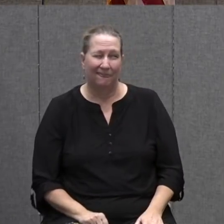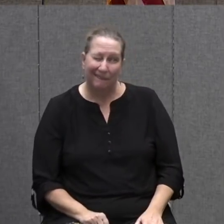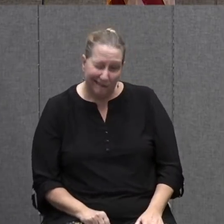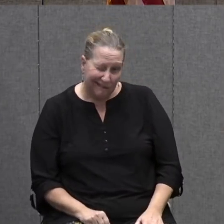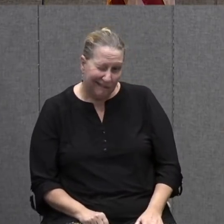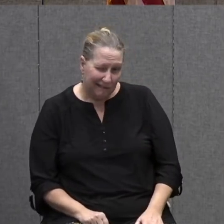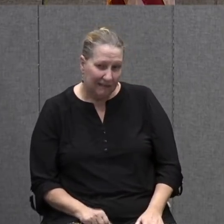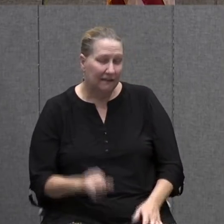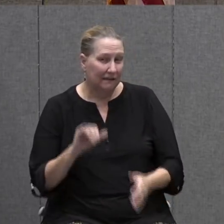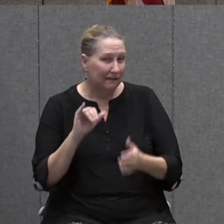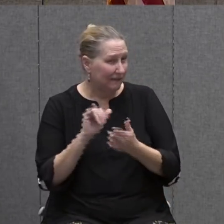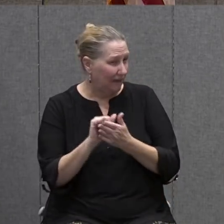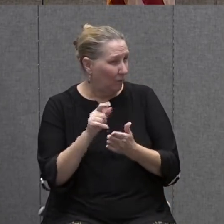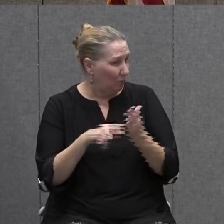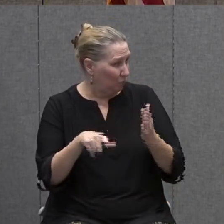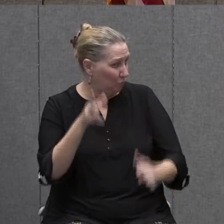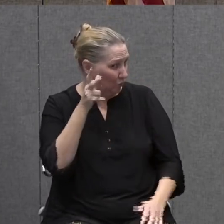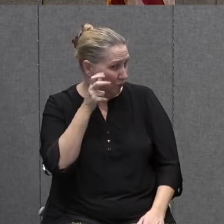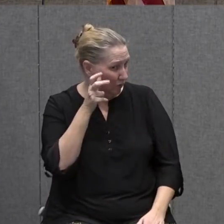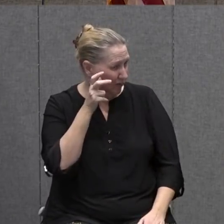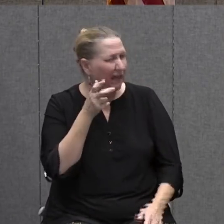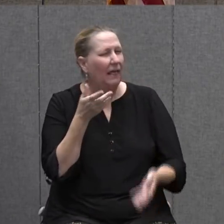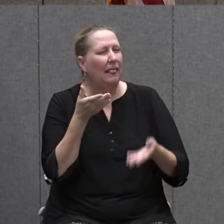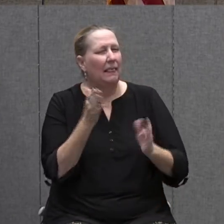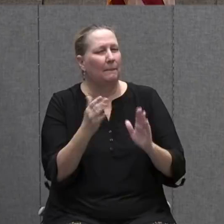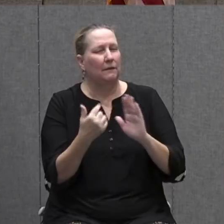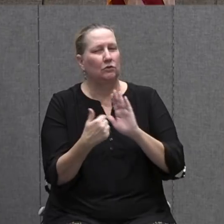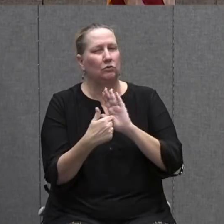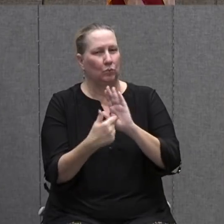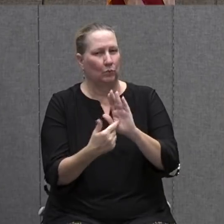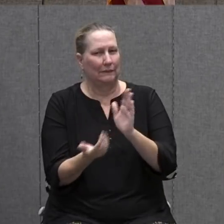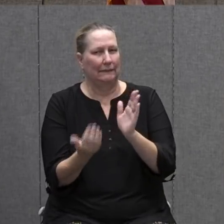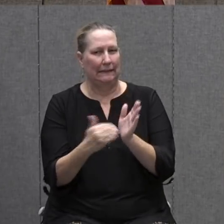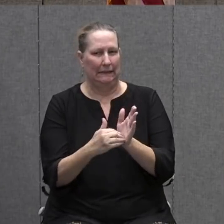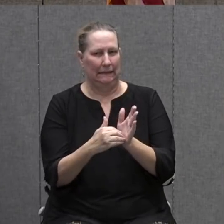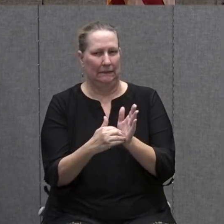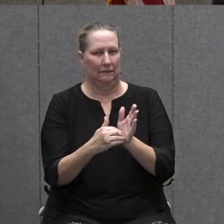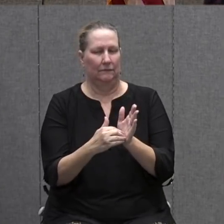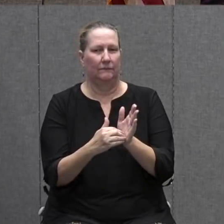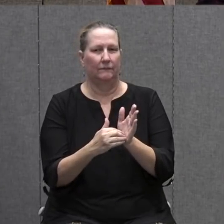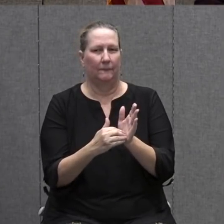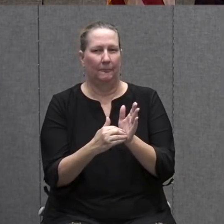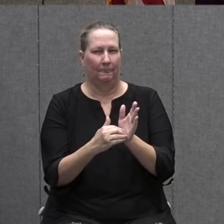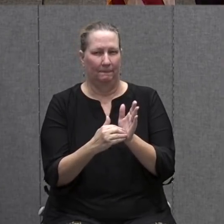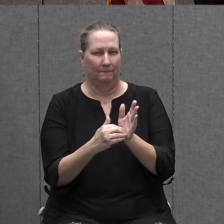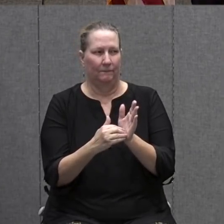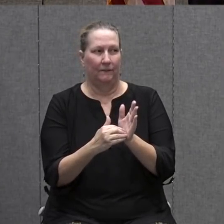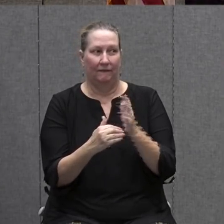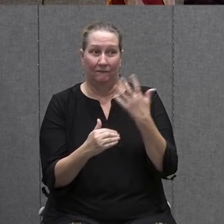So let's hear that code again. Let me play that for you one more time. It's going to play five times